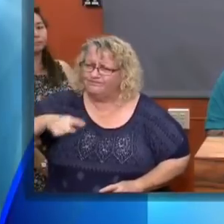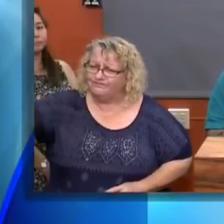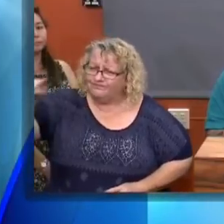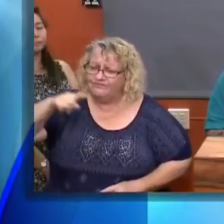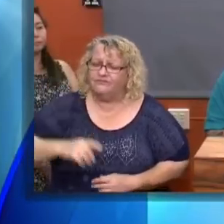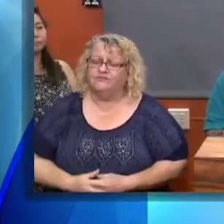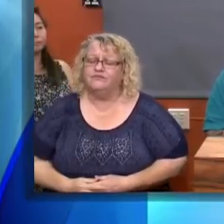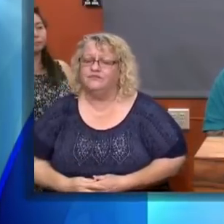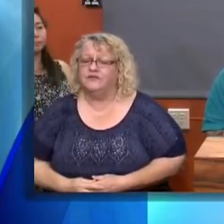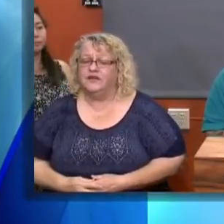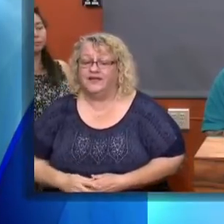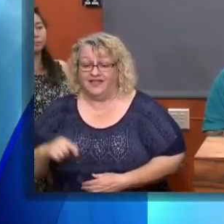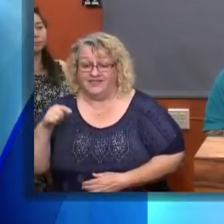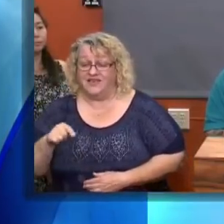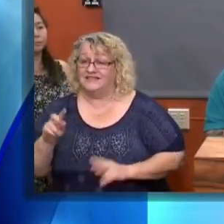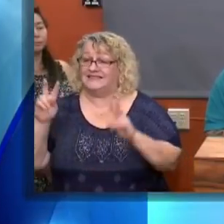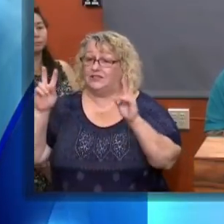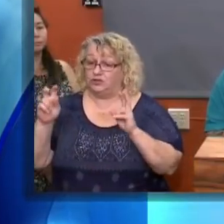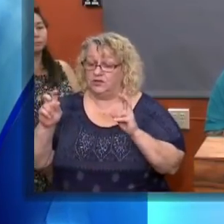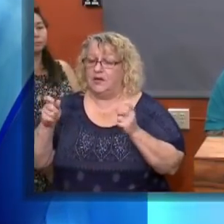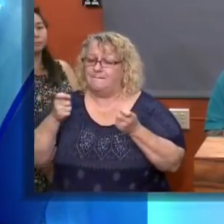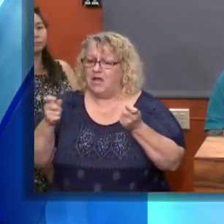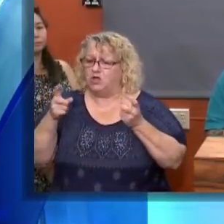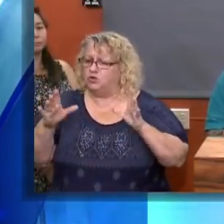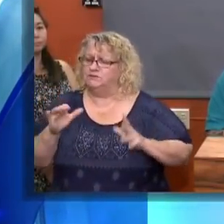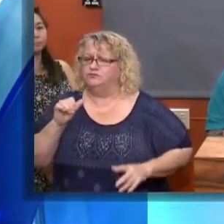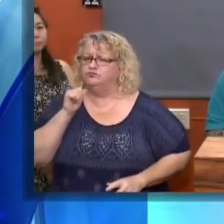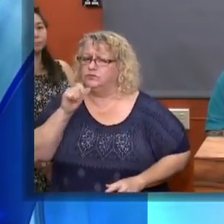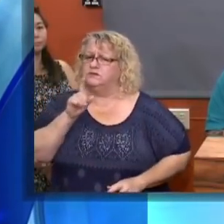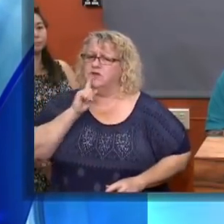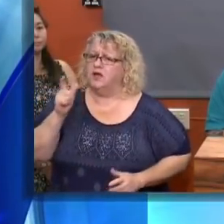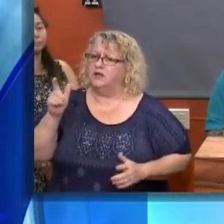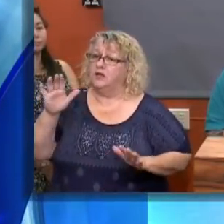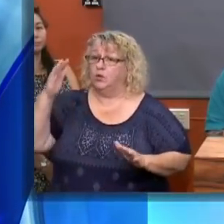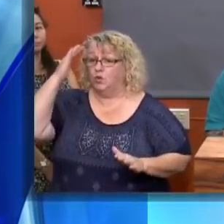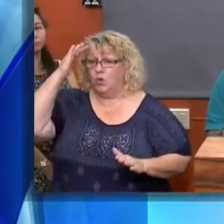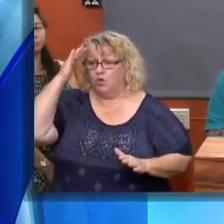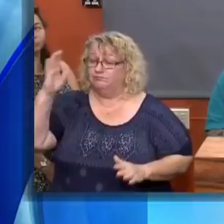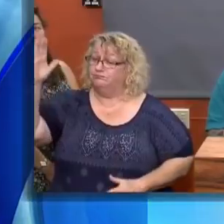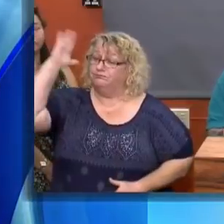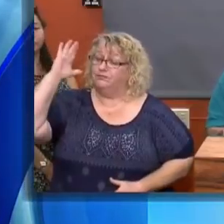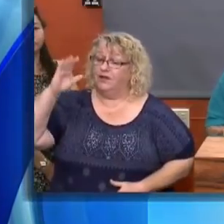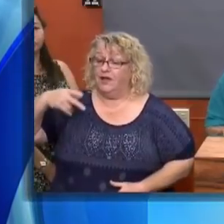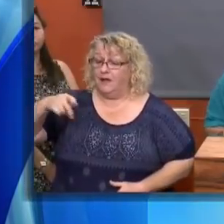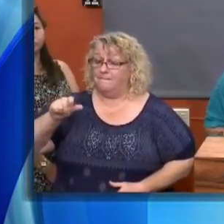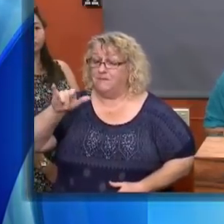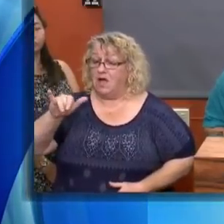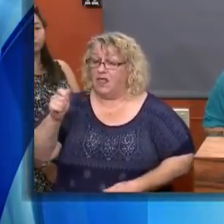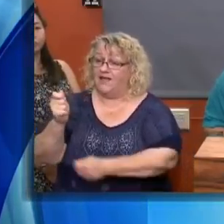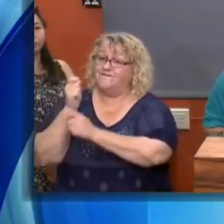RESERVOIR. I WANT TO CLARIFY MISCONCEPTION THAT MIGHT BE OUT THERE. THIS IS LIKE THE MANAGING DIRECTOR SAID THIS IS